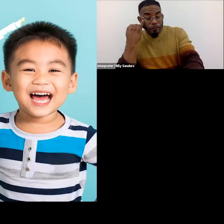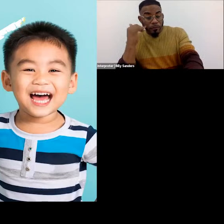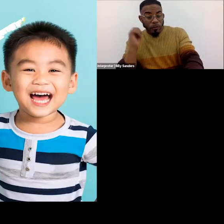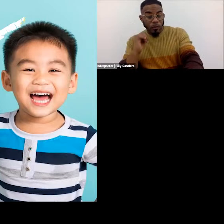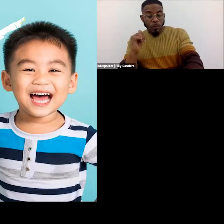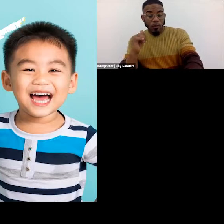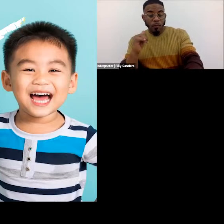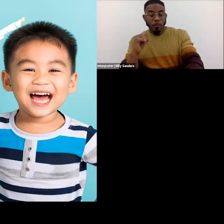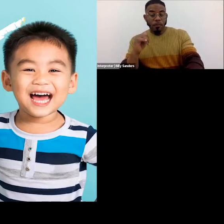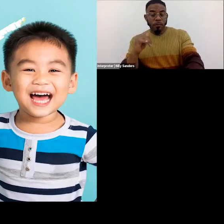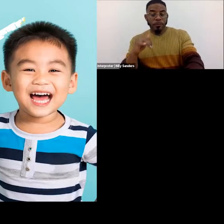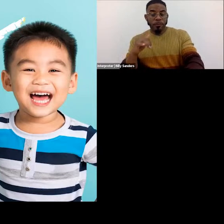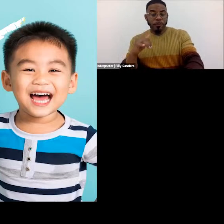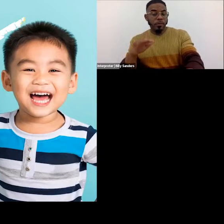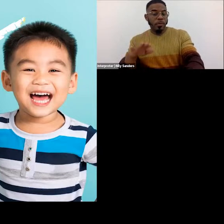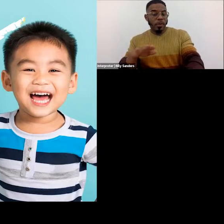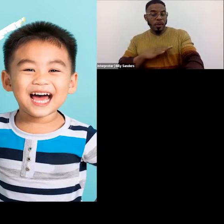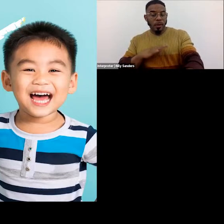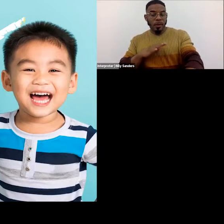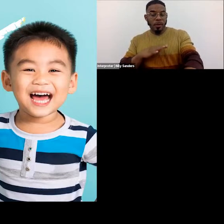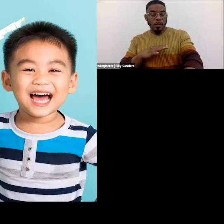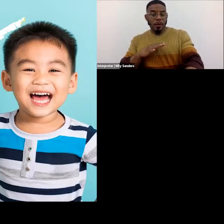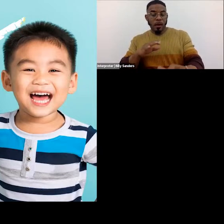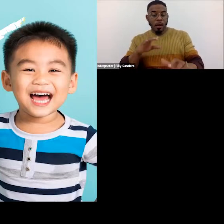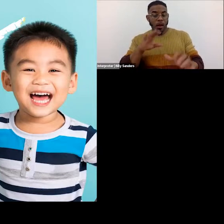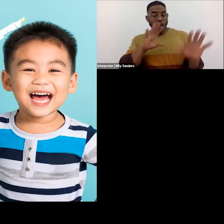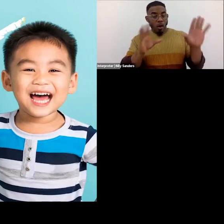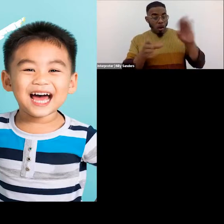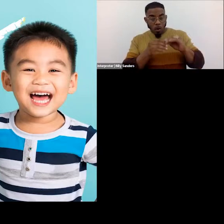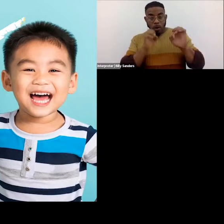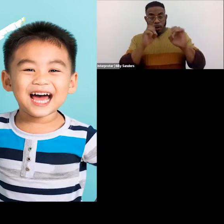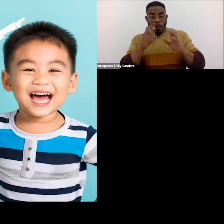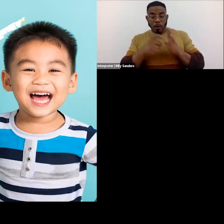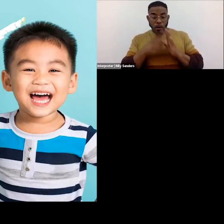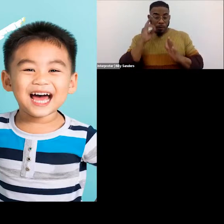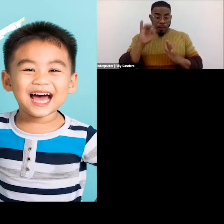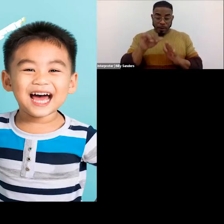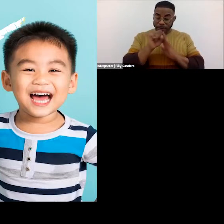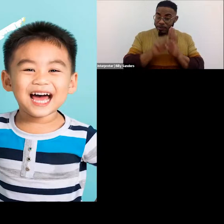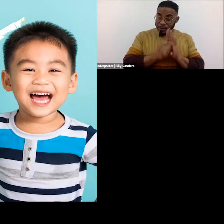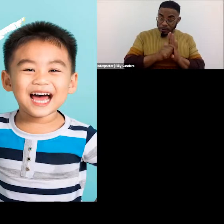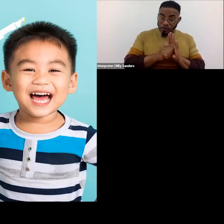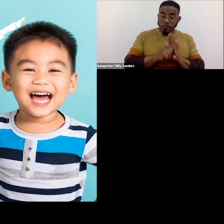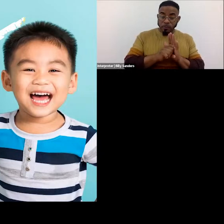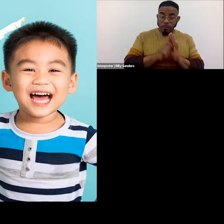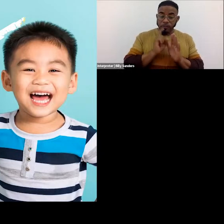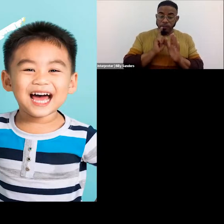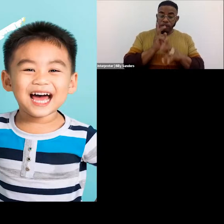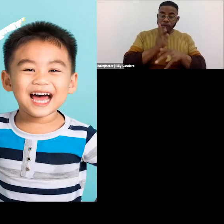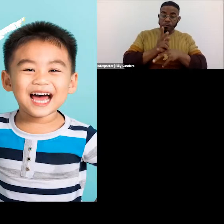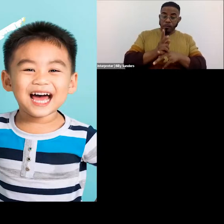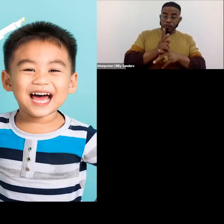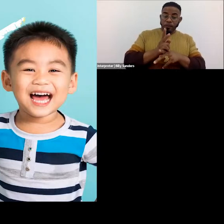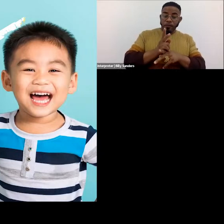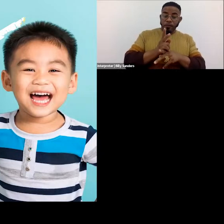has satisfied the compulsory education requirements of that state, that is overseeing their employment;